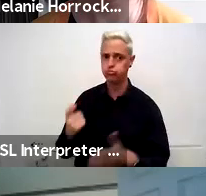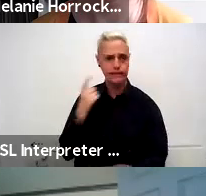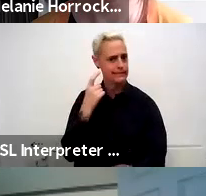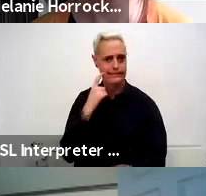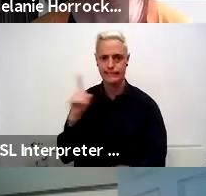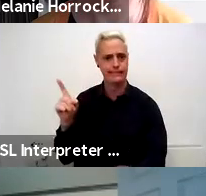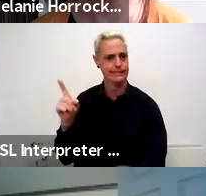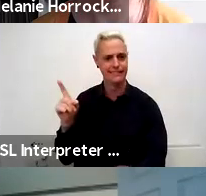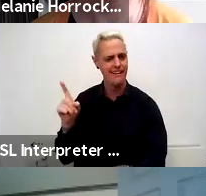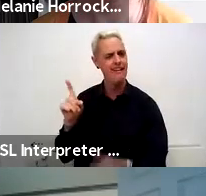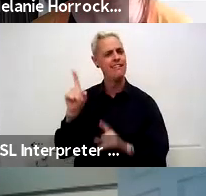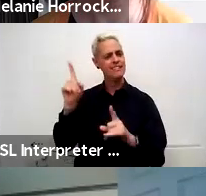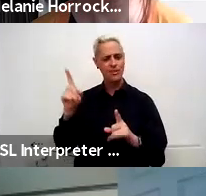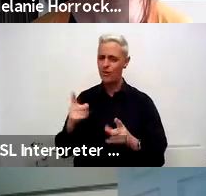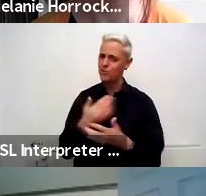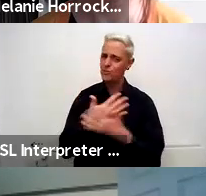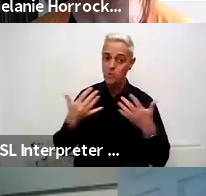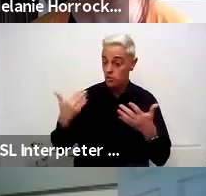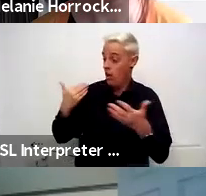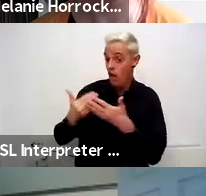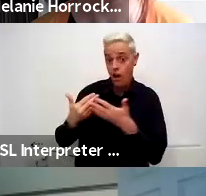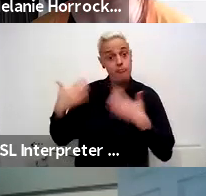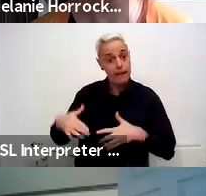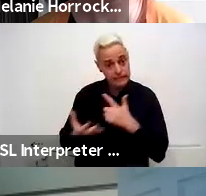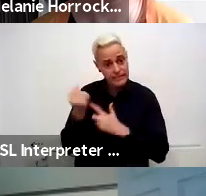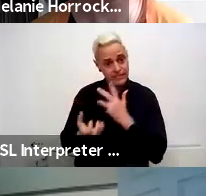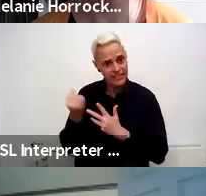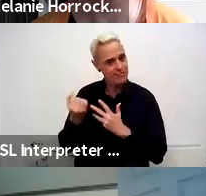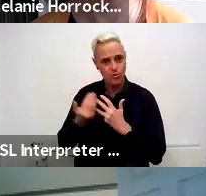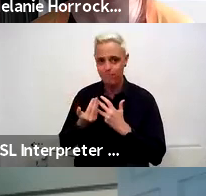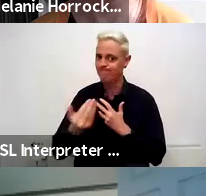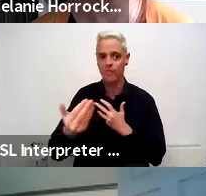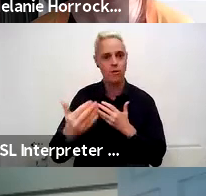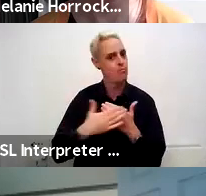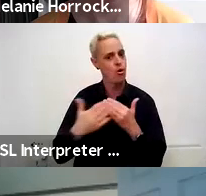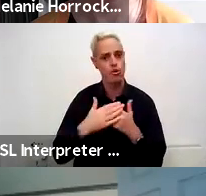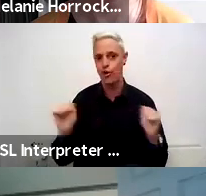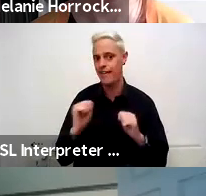So we have we have so much to do so much been done but there's so much that we need to do.